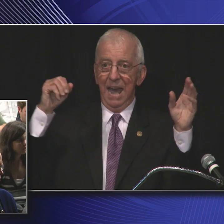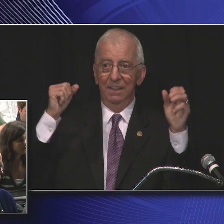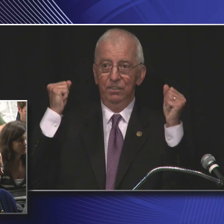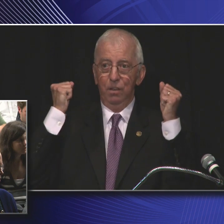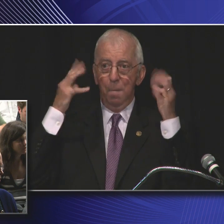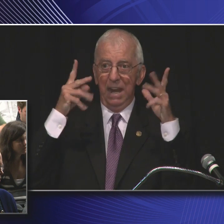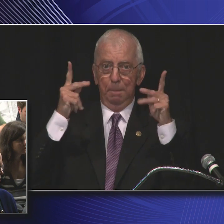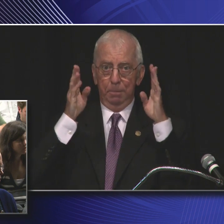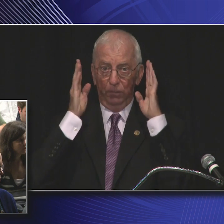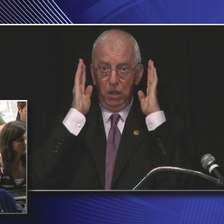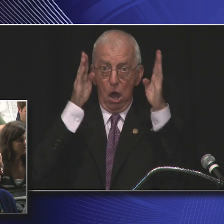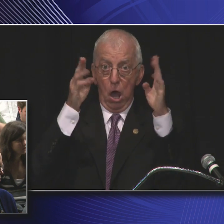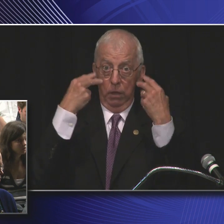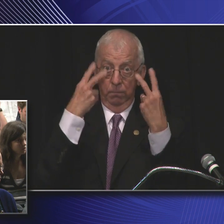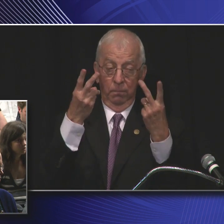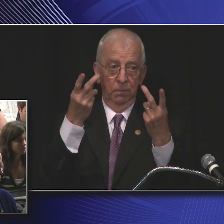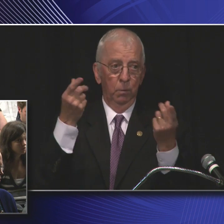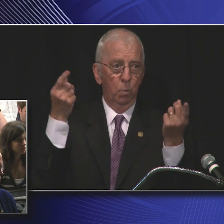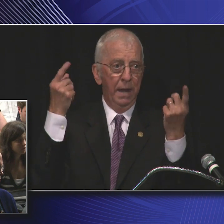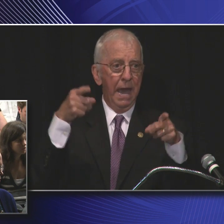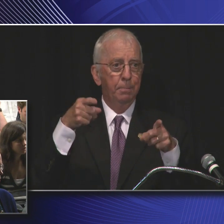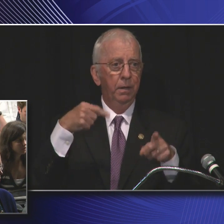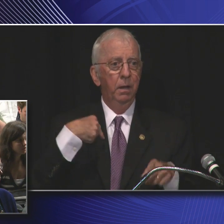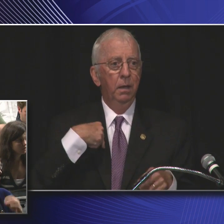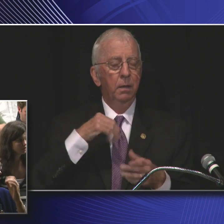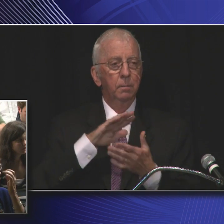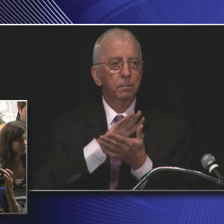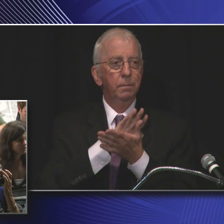and so many people saw what happened,